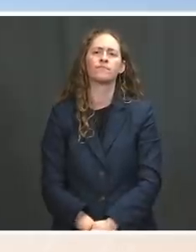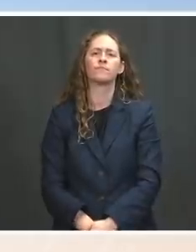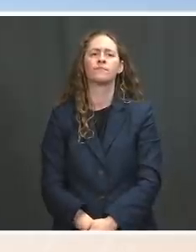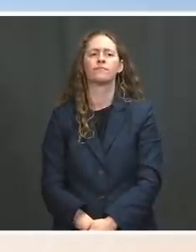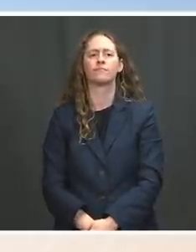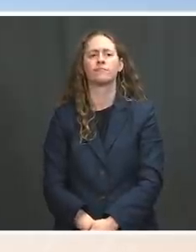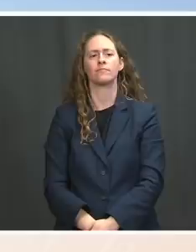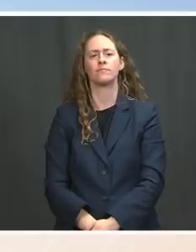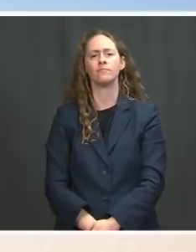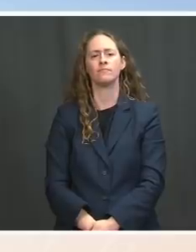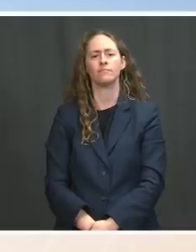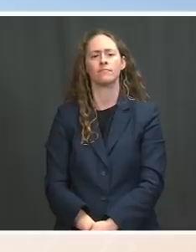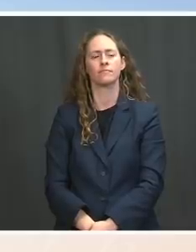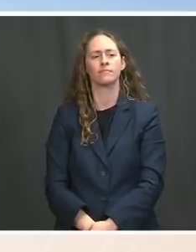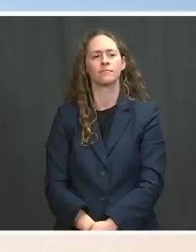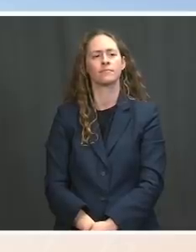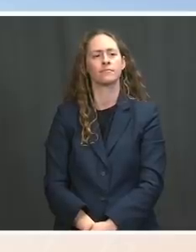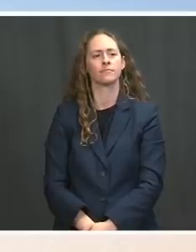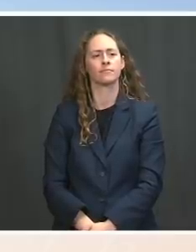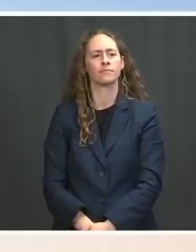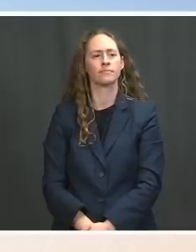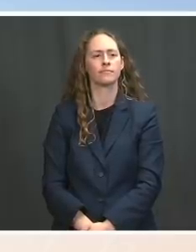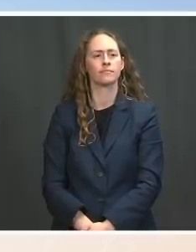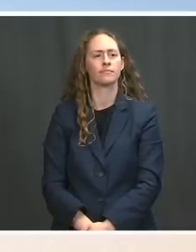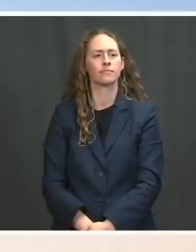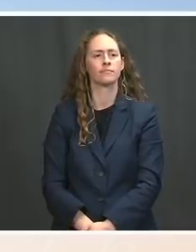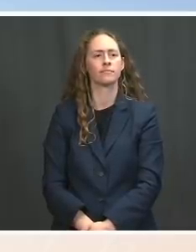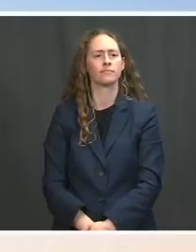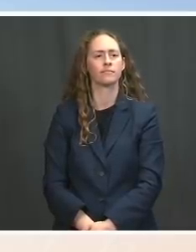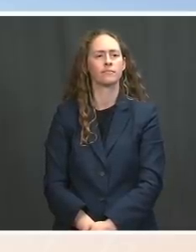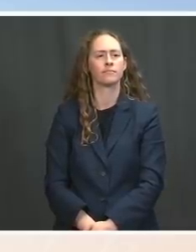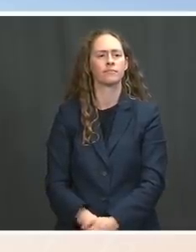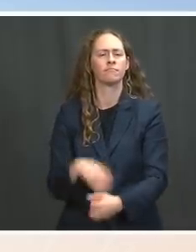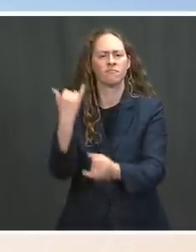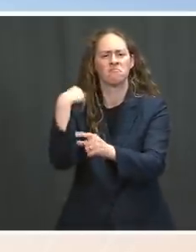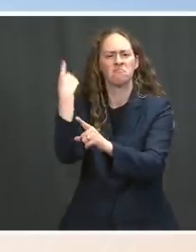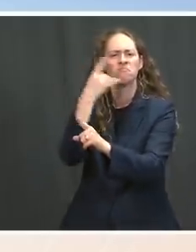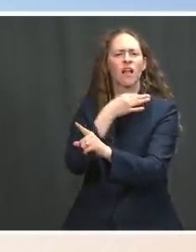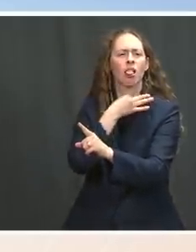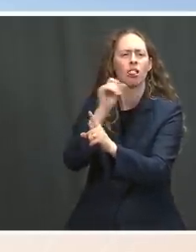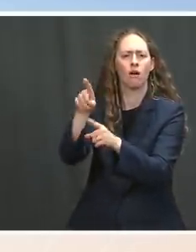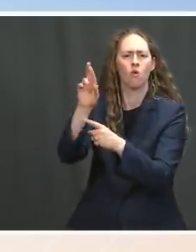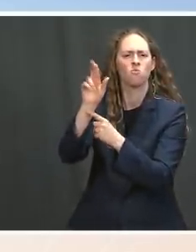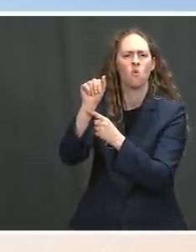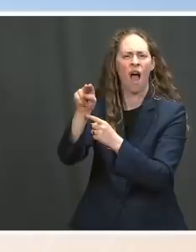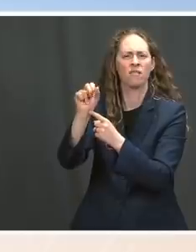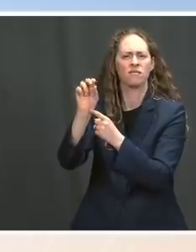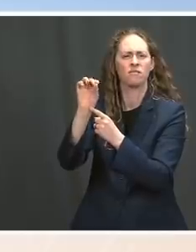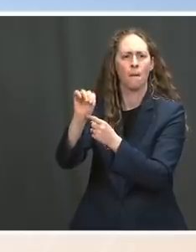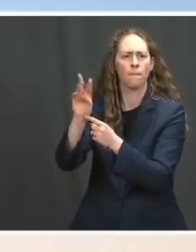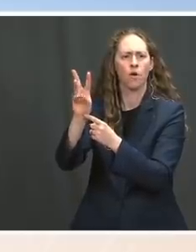one ransomware attack could take down roughly 45 percent of the East Coast's fuel supply mean that we should be